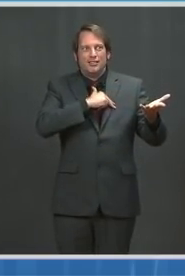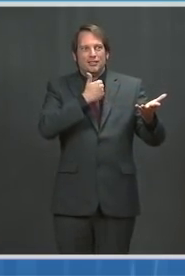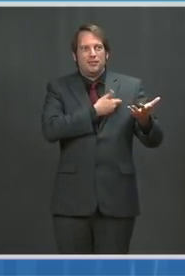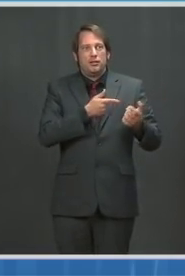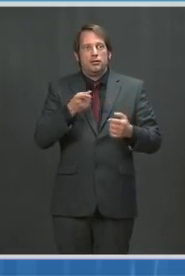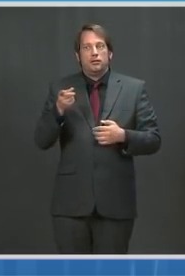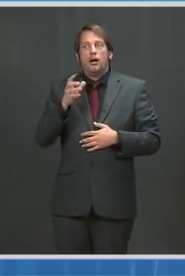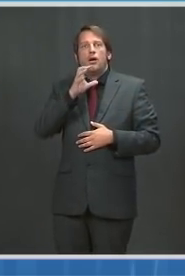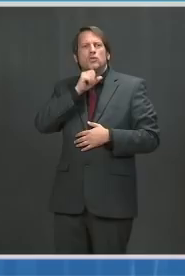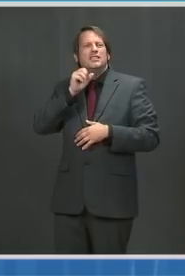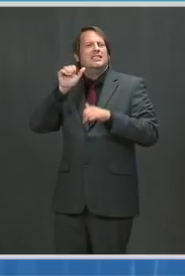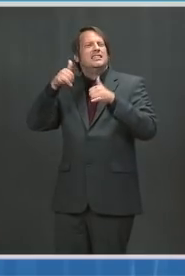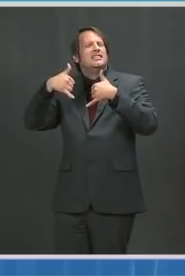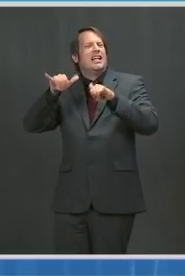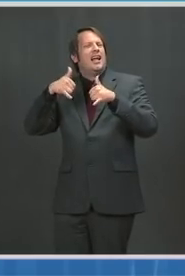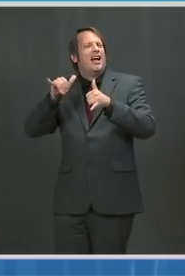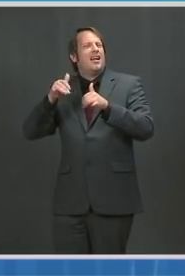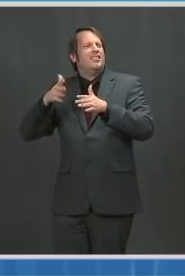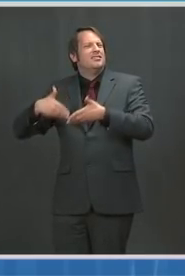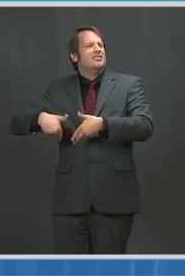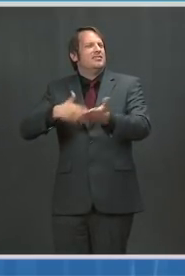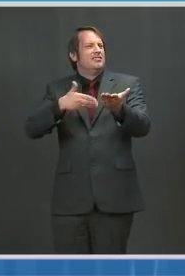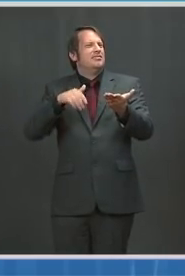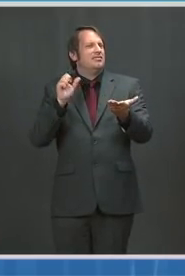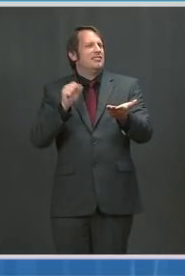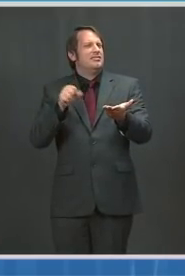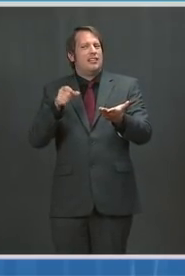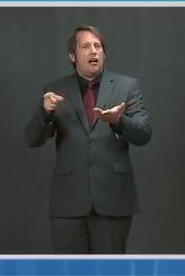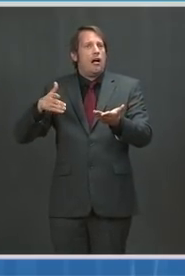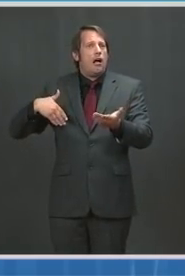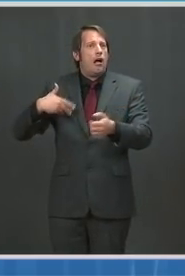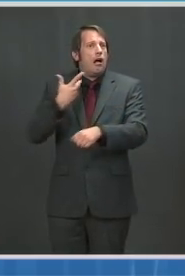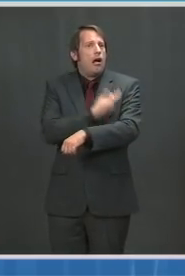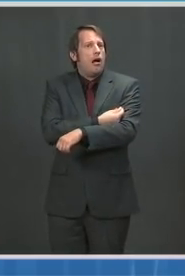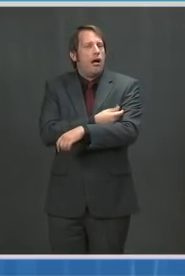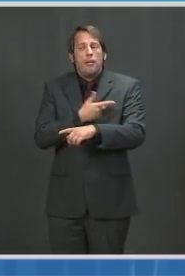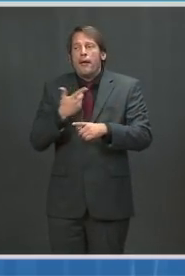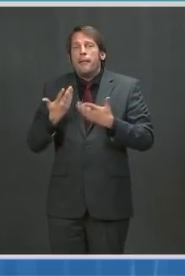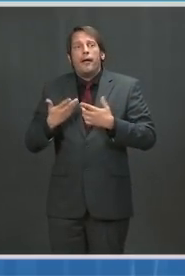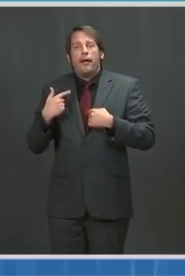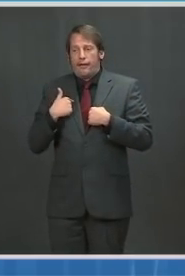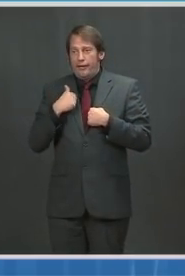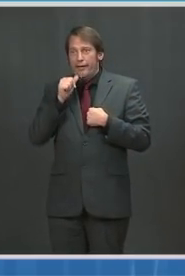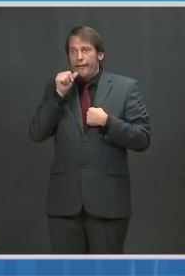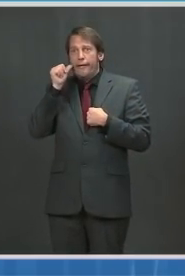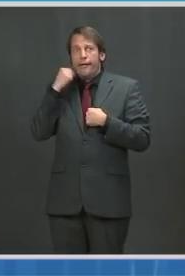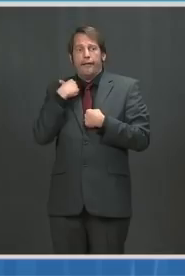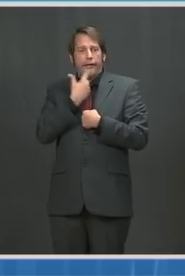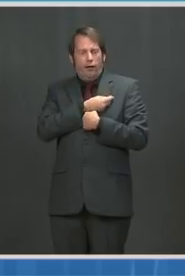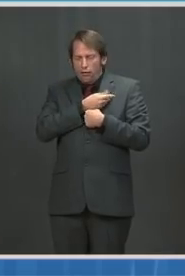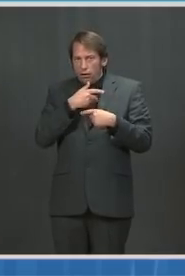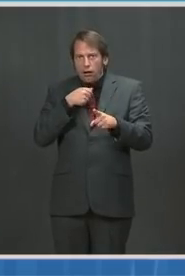I got my vaccine yesterday, and today I have COVID." And so what we really want to do is just scale up that vaccination more